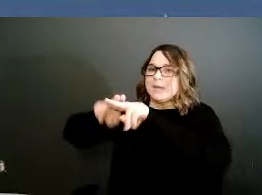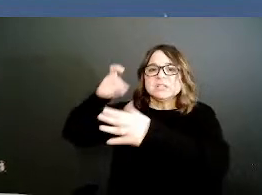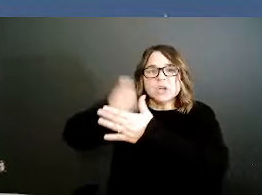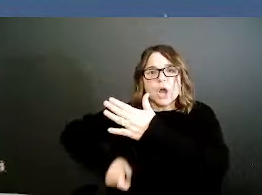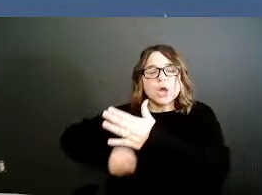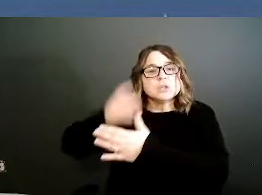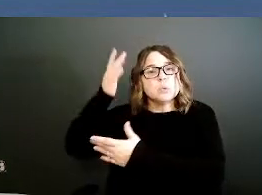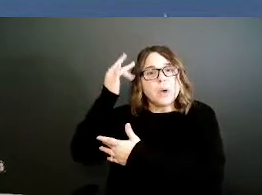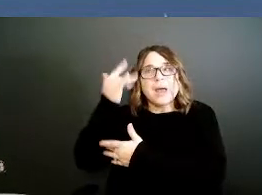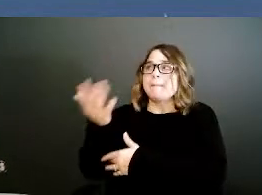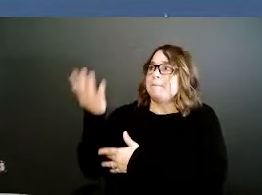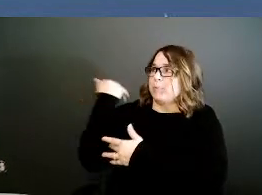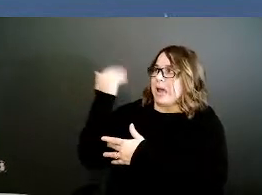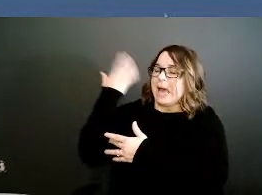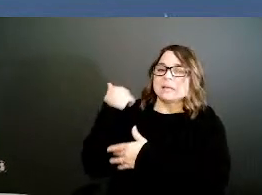THE REDUCTION IN OFFICERS IS NOT DUE TO ANY DEFUNDING.